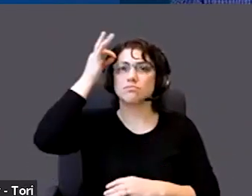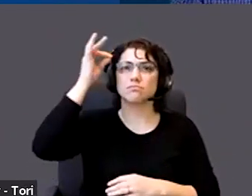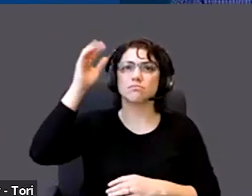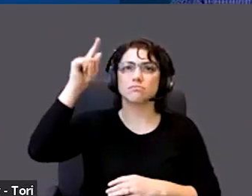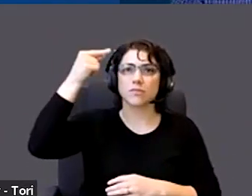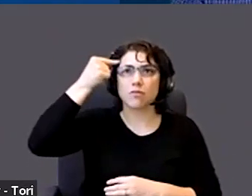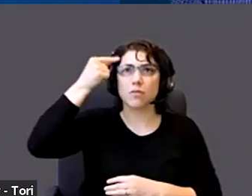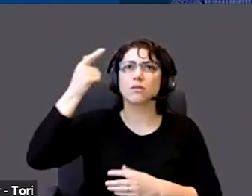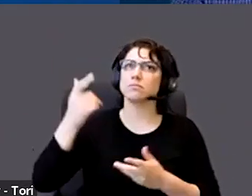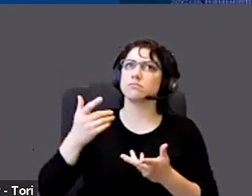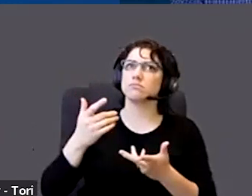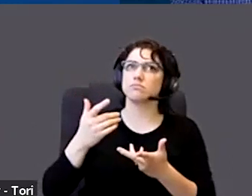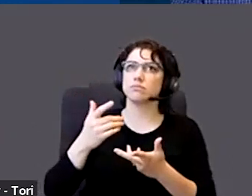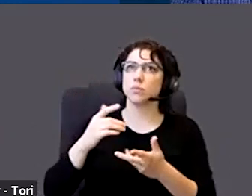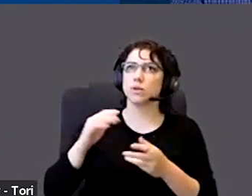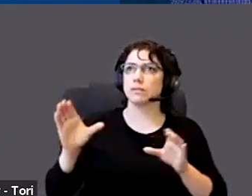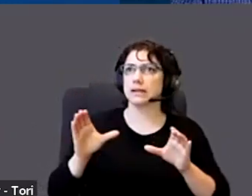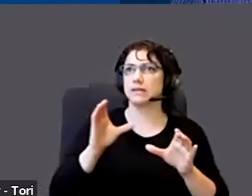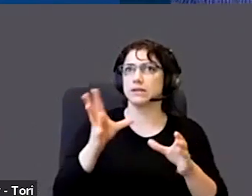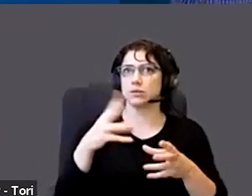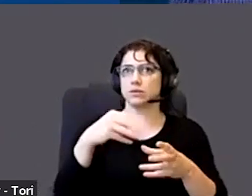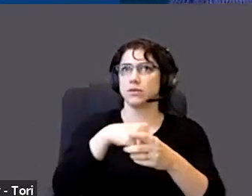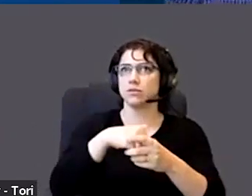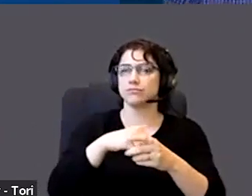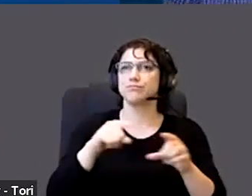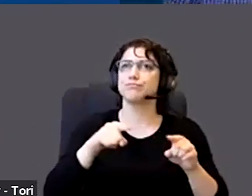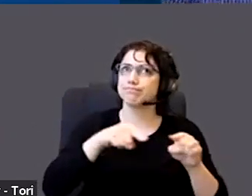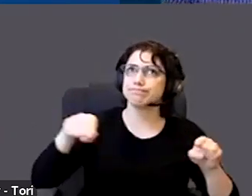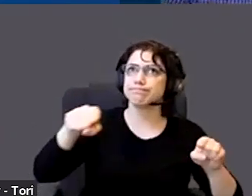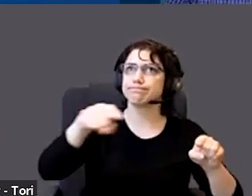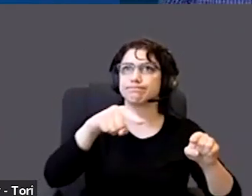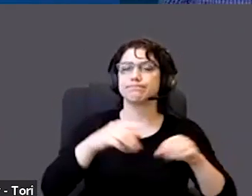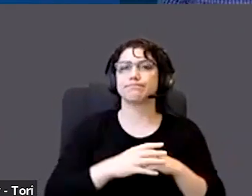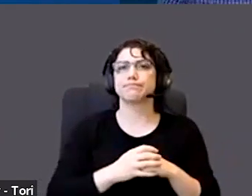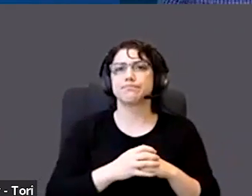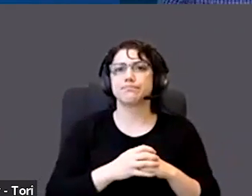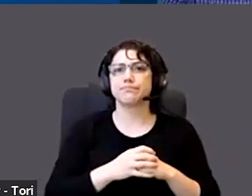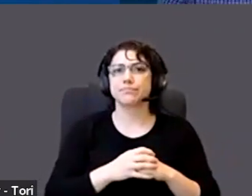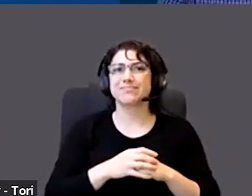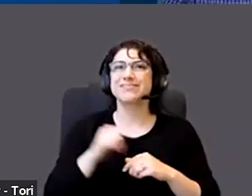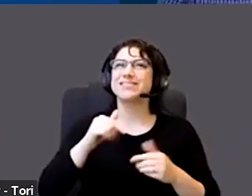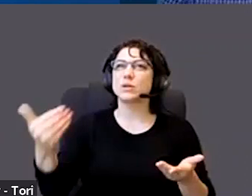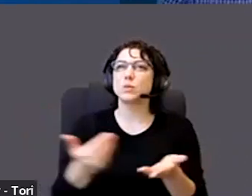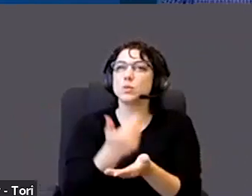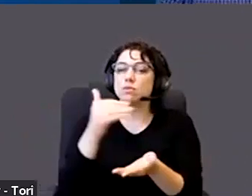Synergistic with our ongoing efforts at CDC, this new center has the potential to improve